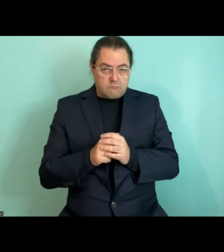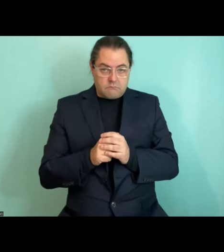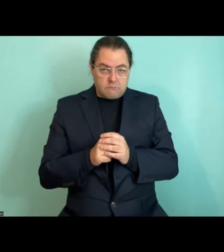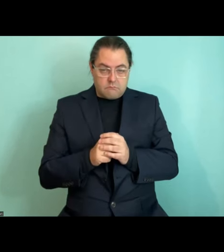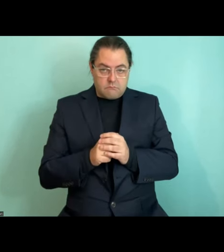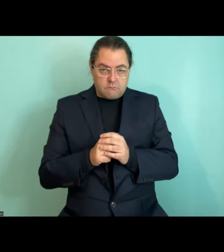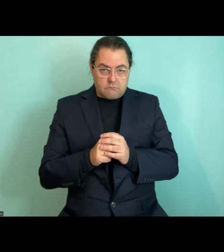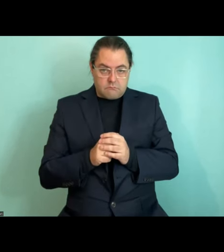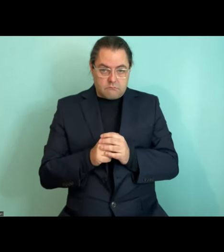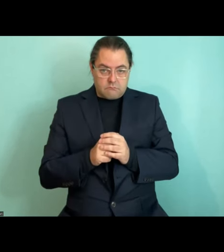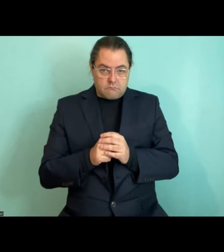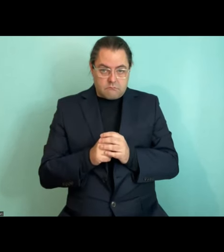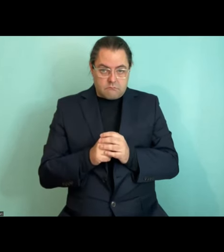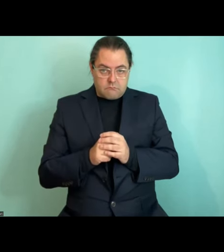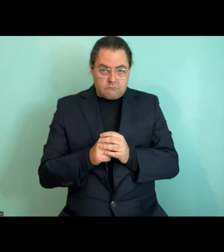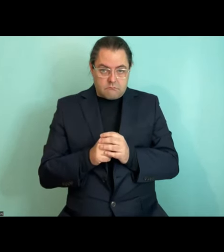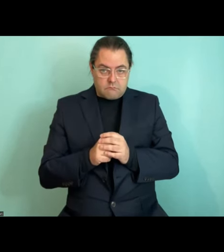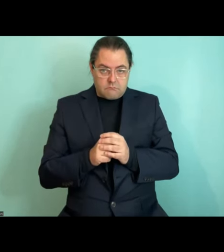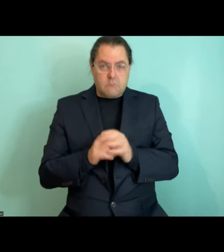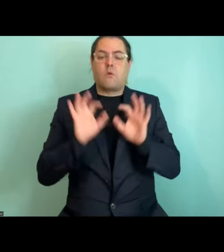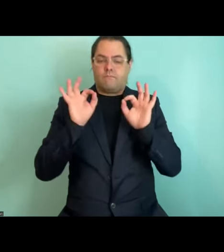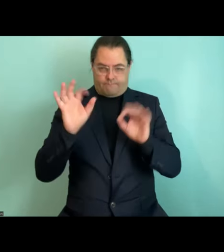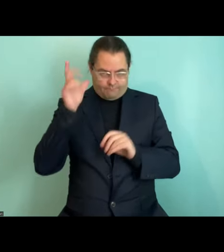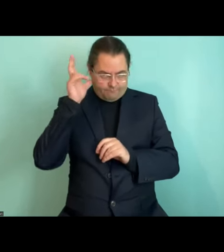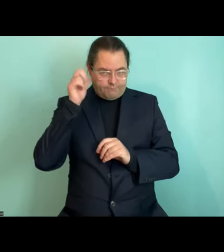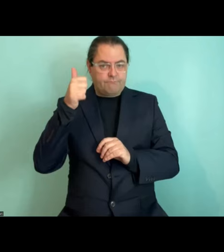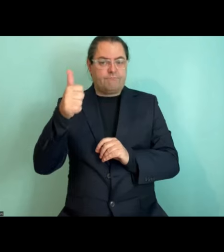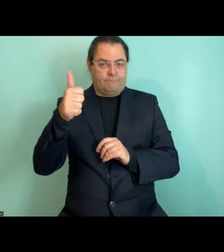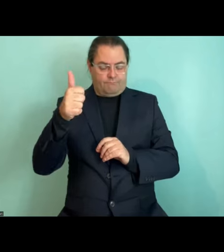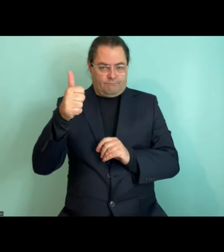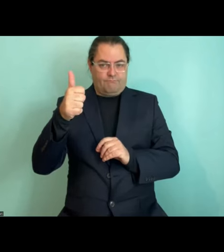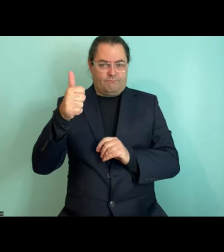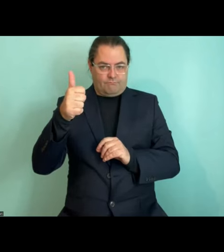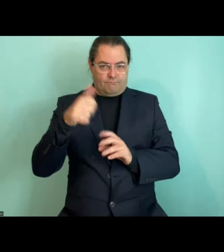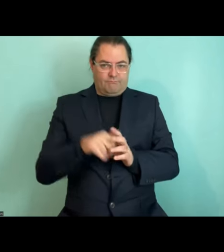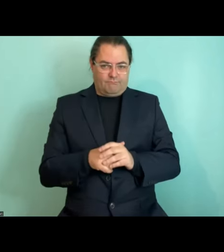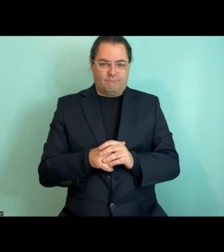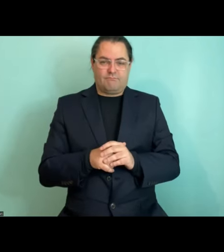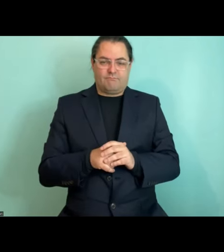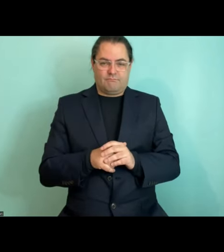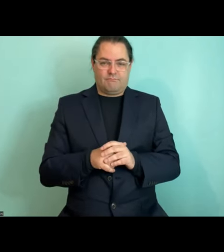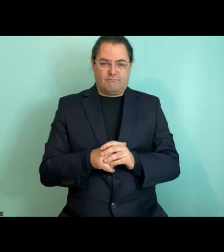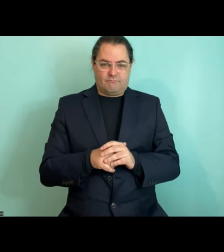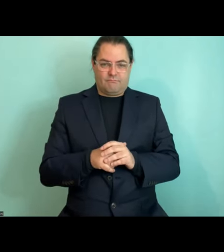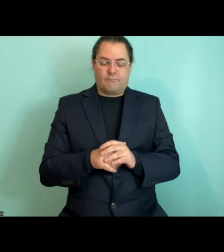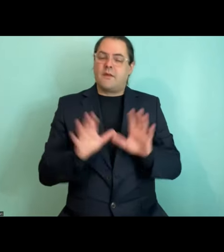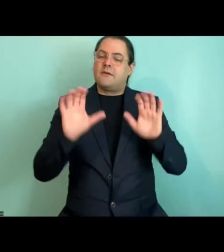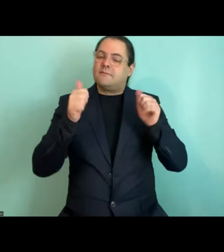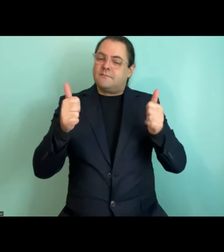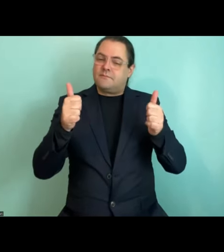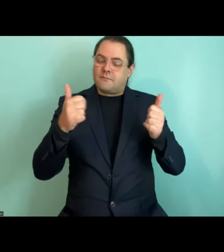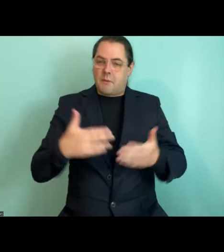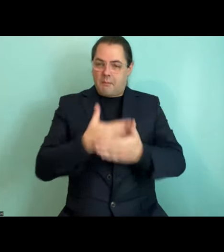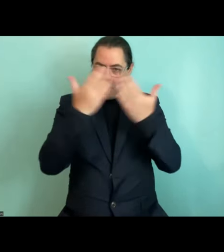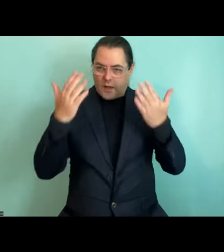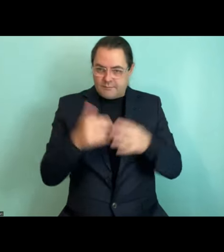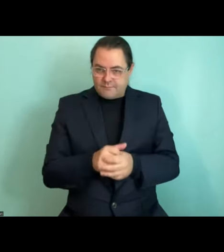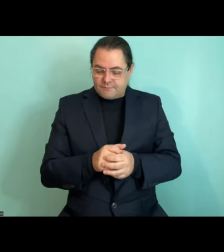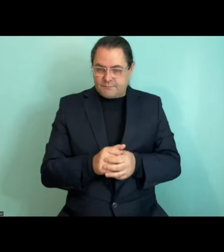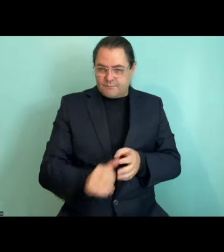10:03:13 Also, there was also a piece for kicks us off. Yeah, it's pretty incredible